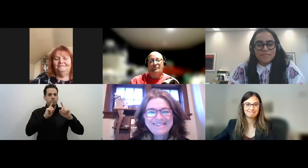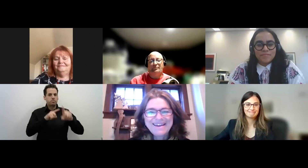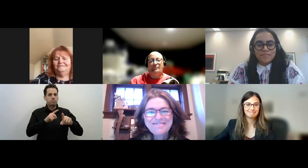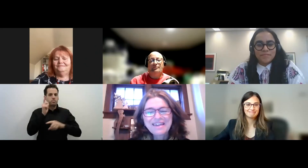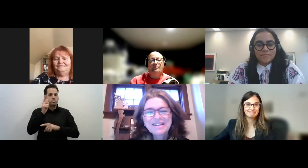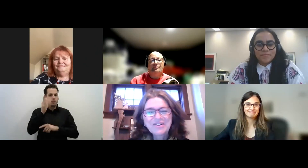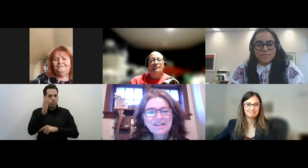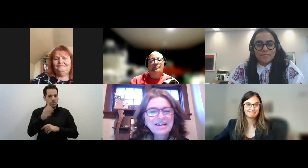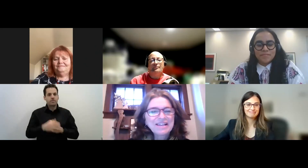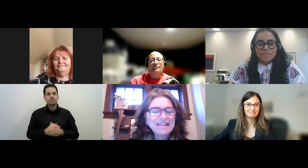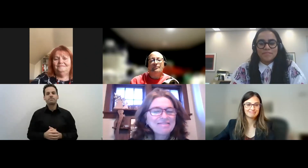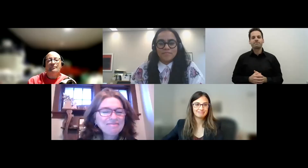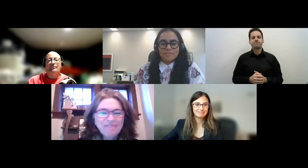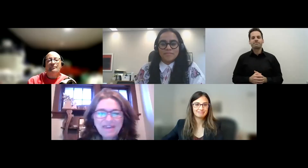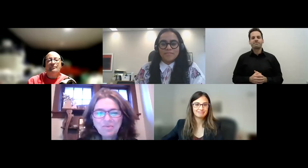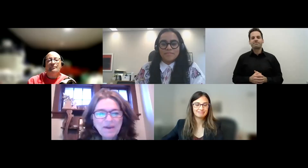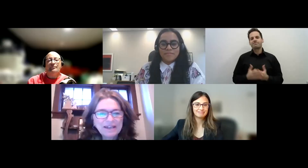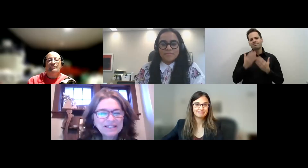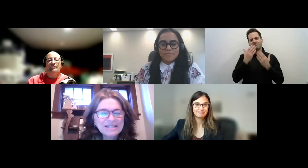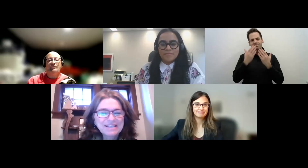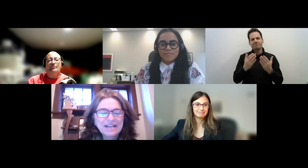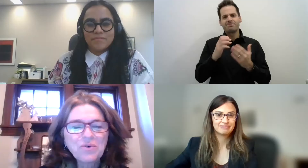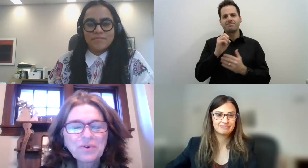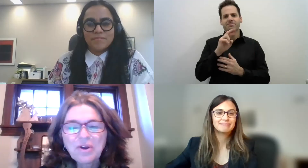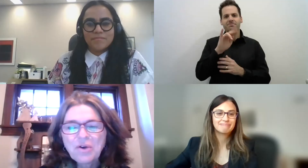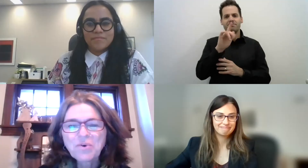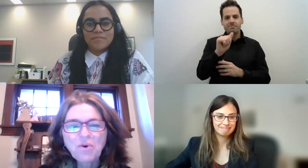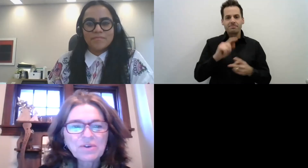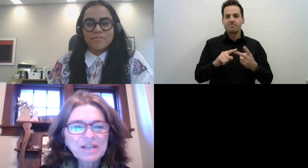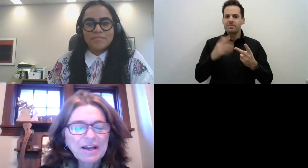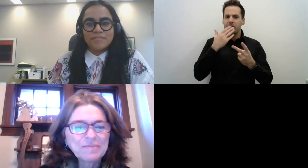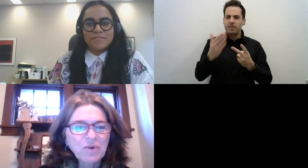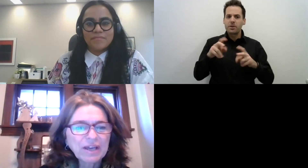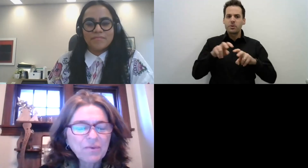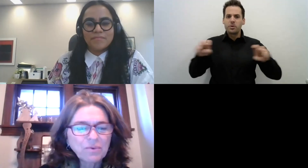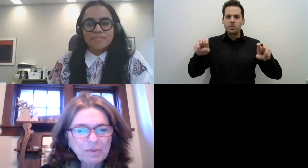uh thanks erica and thank you panelists and i know we're we're over time so i won't spend a